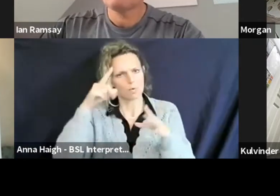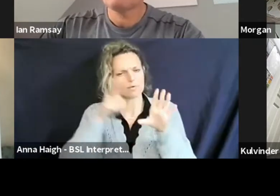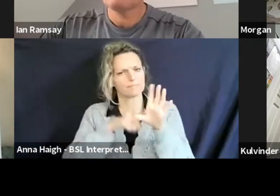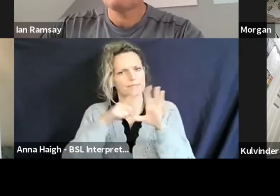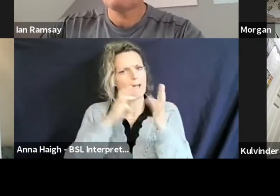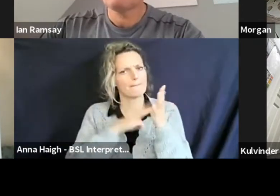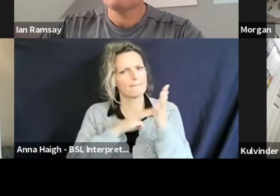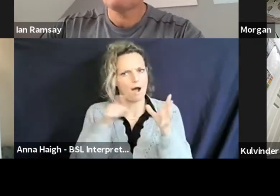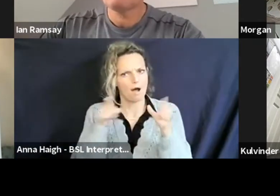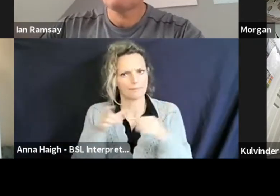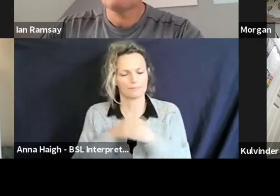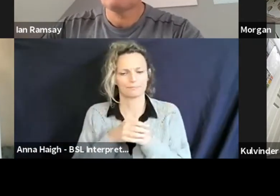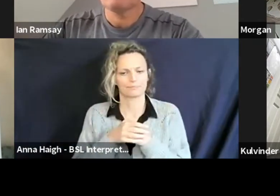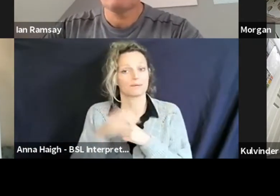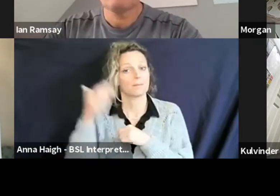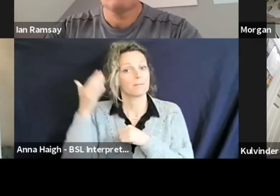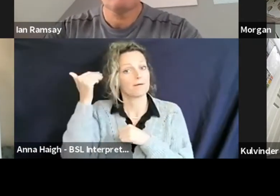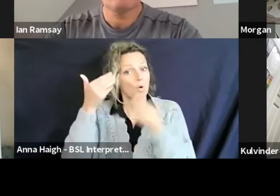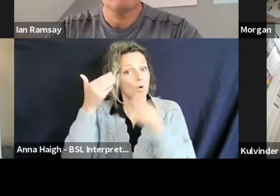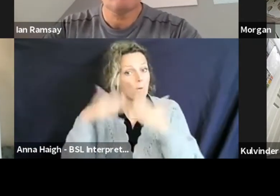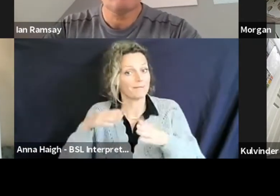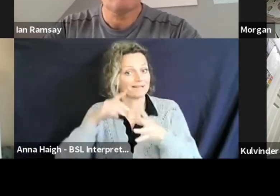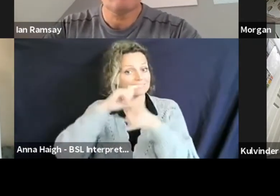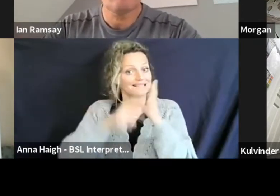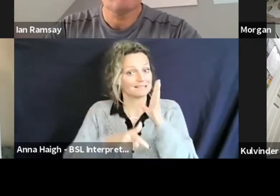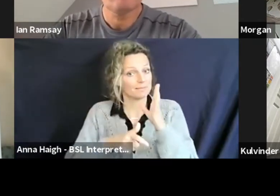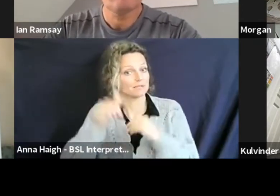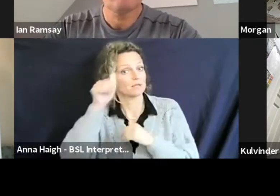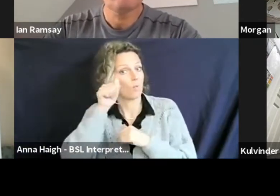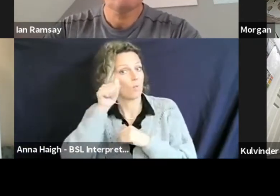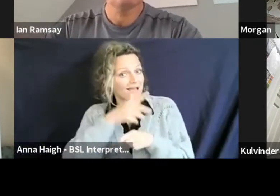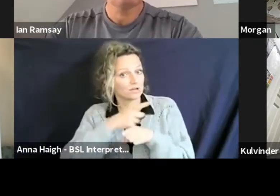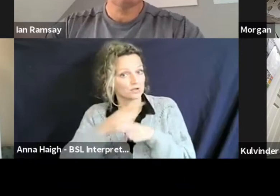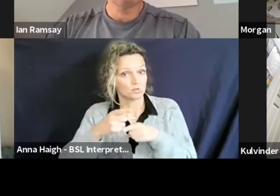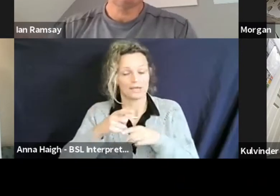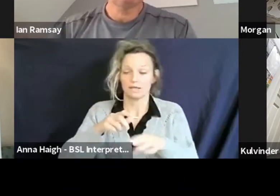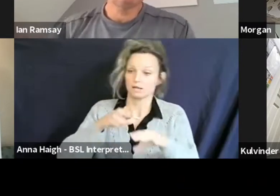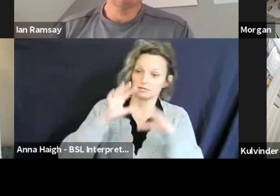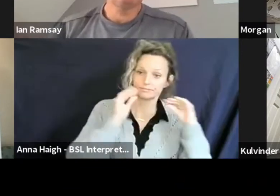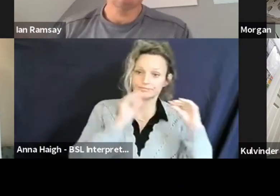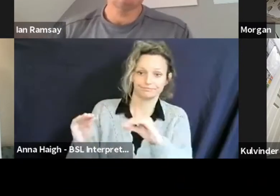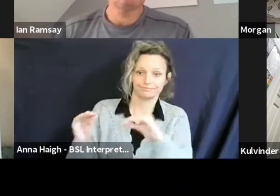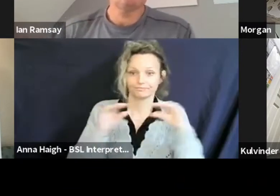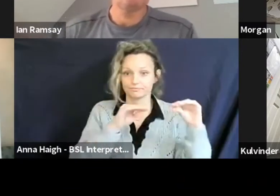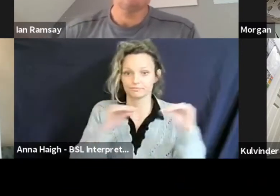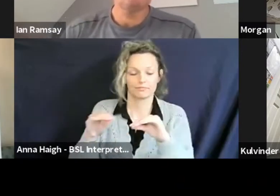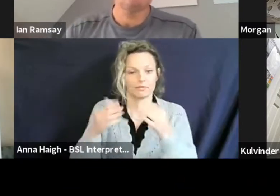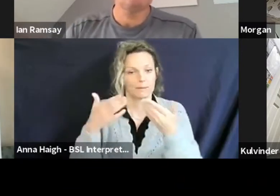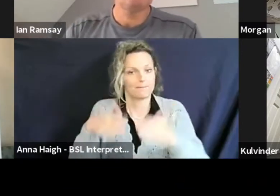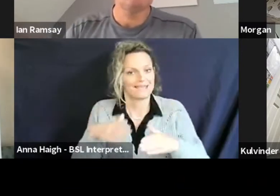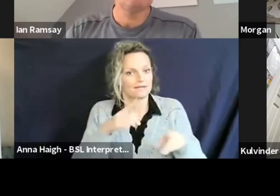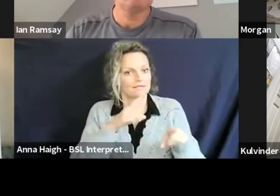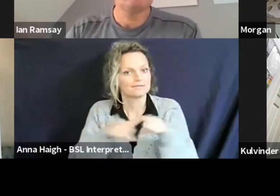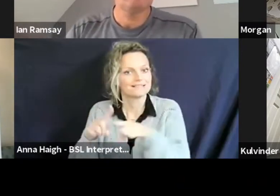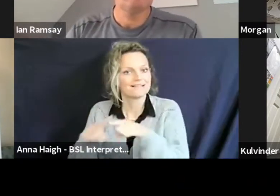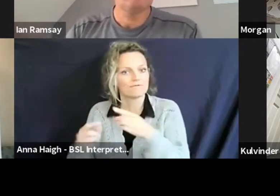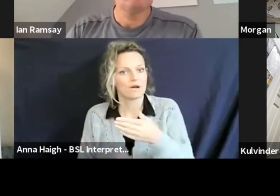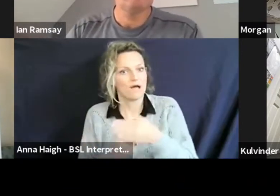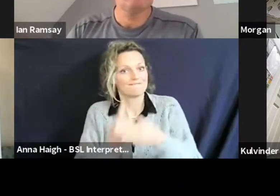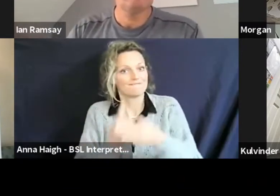intranet page as well.